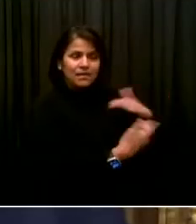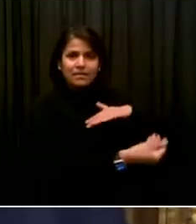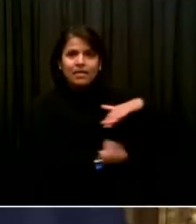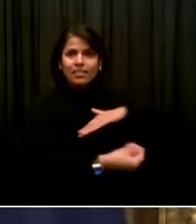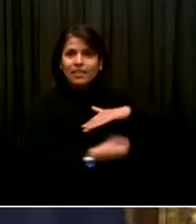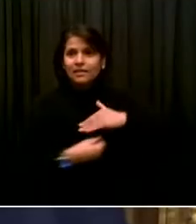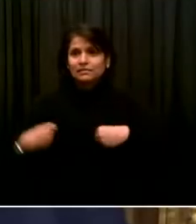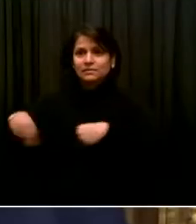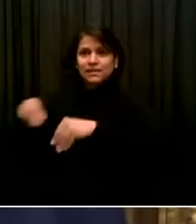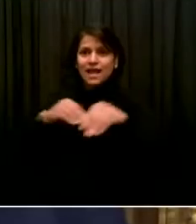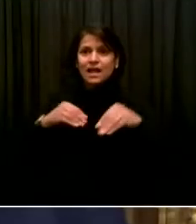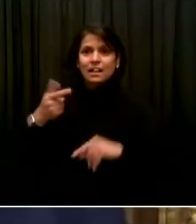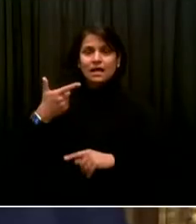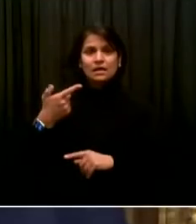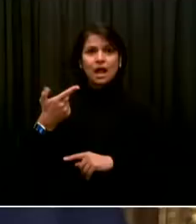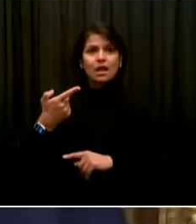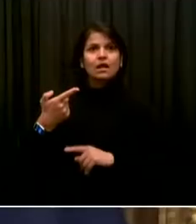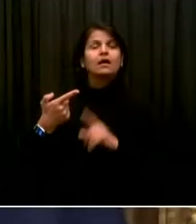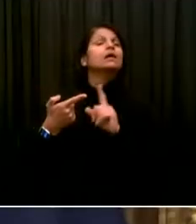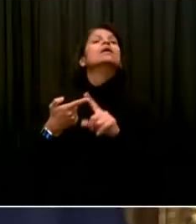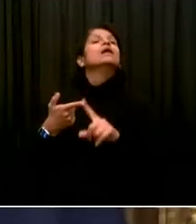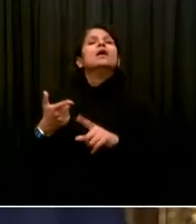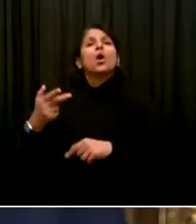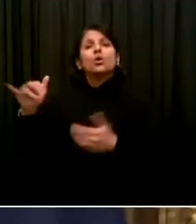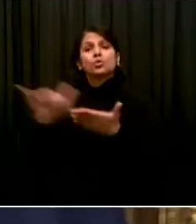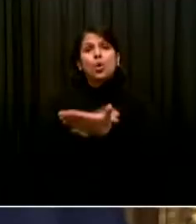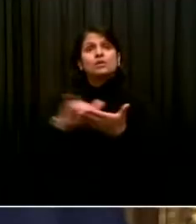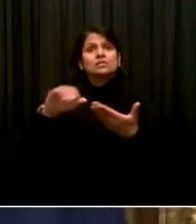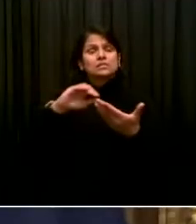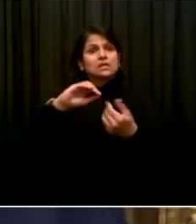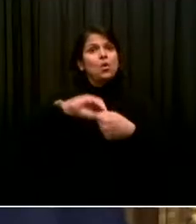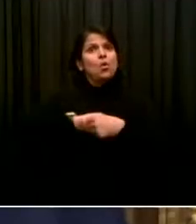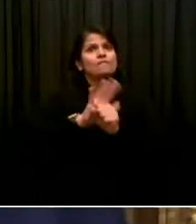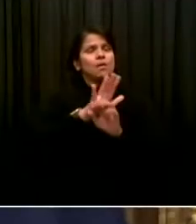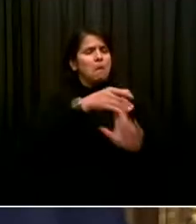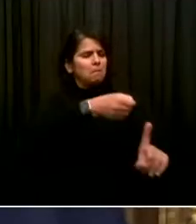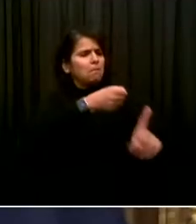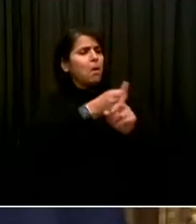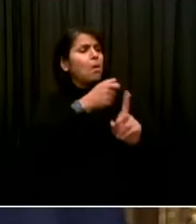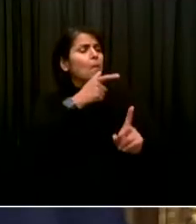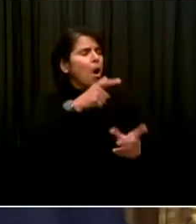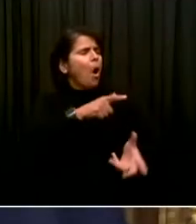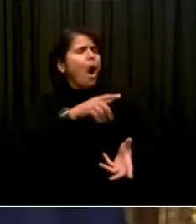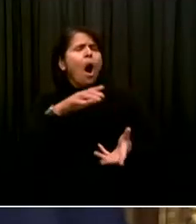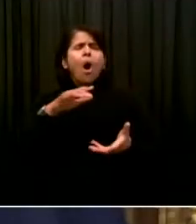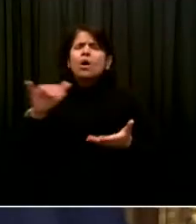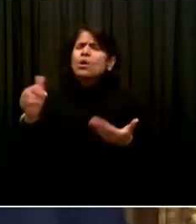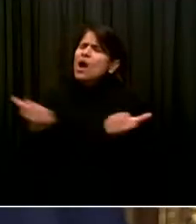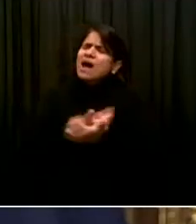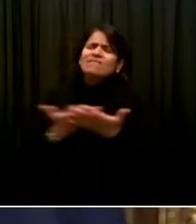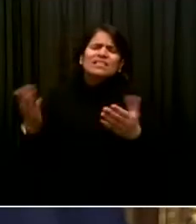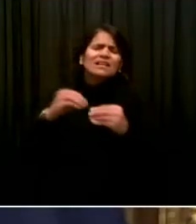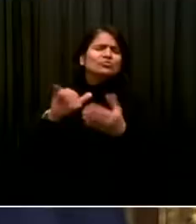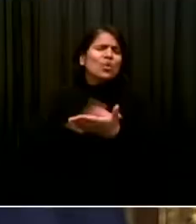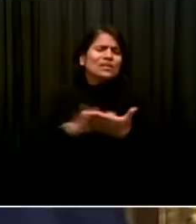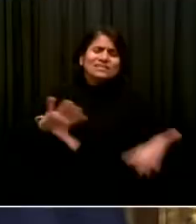YORK STREETS I WILL TAKE THAT INTO FACTOR. THIS PANDEMIC HAS FRAYED THE